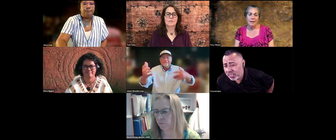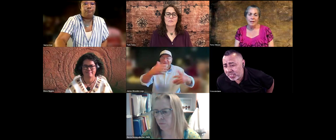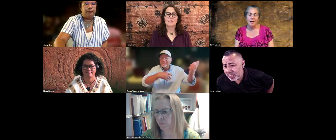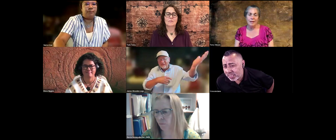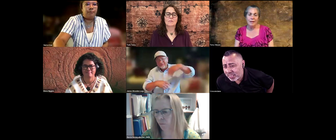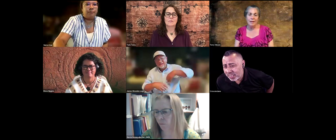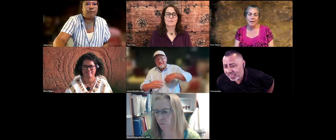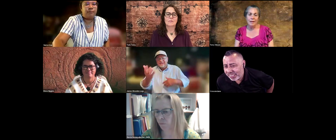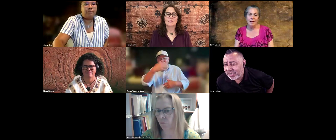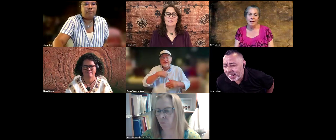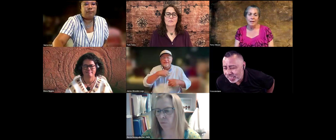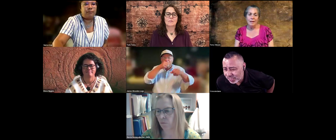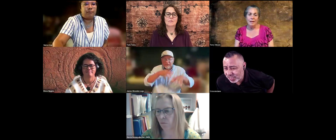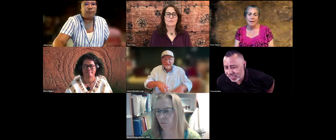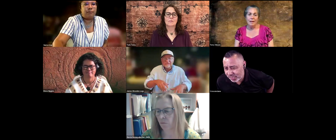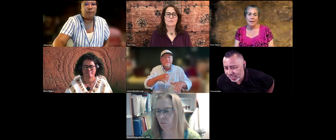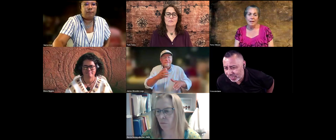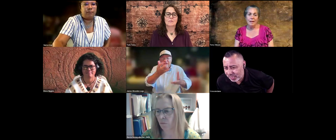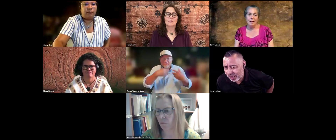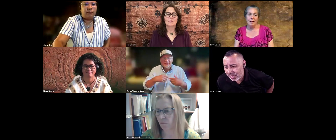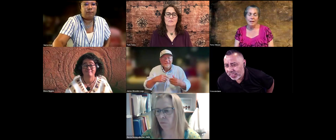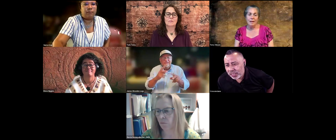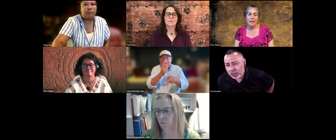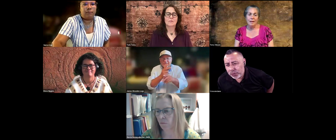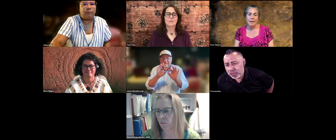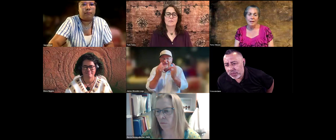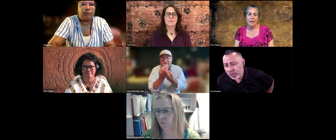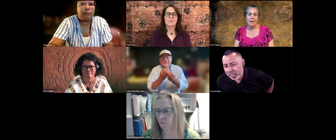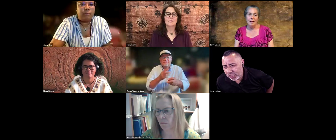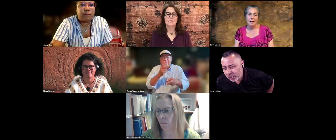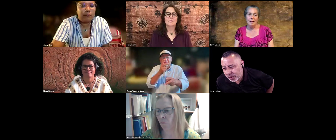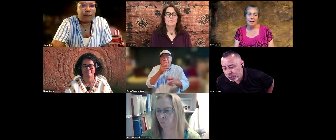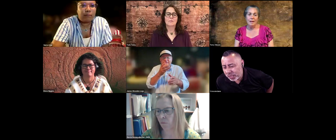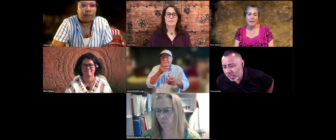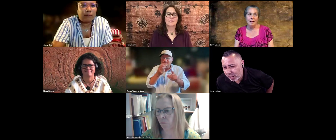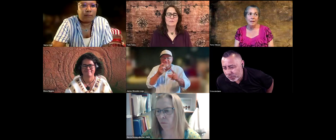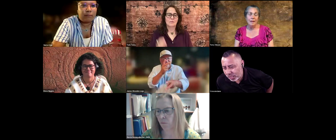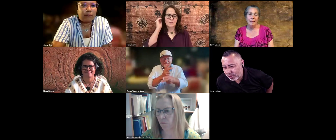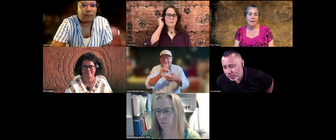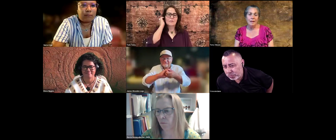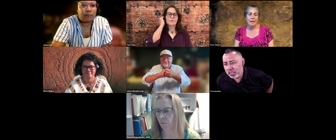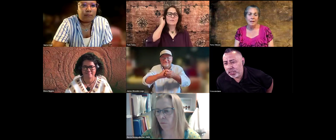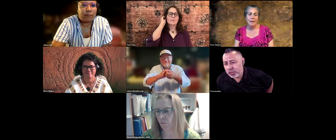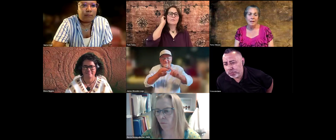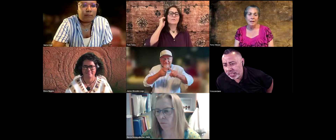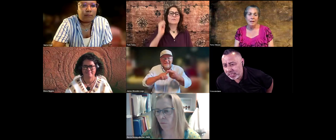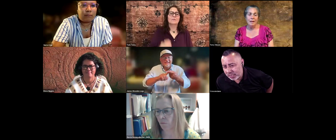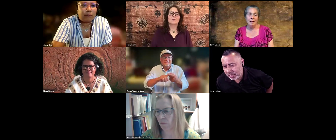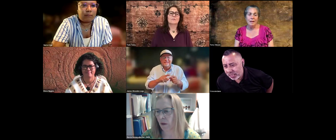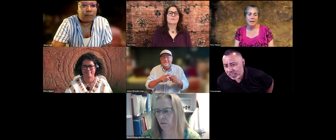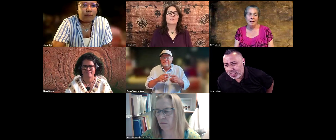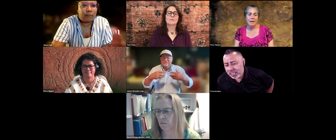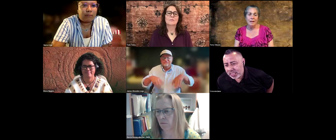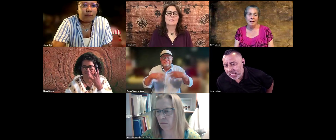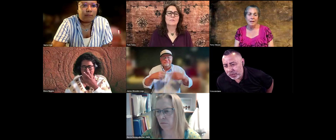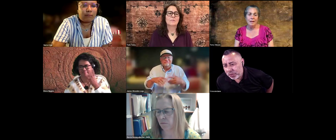Divisions shouldn't exist. Connections should exist. We should invite each other to spend time together to be in each other's presence.